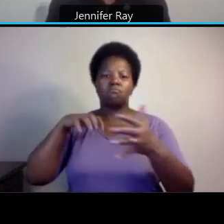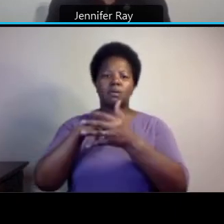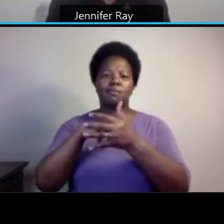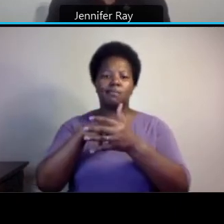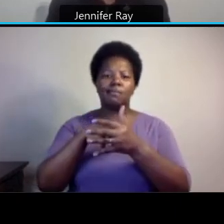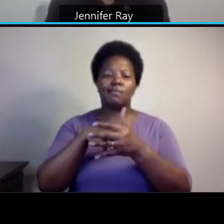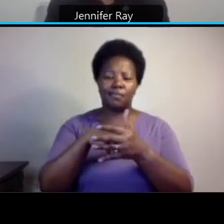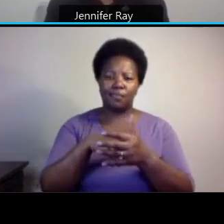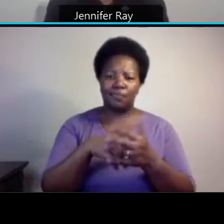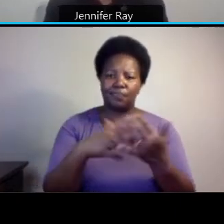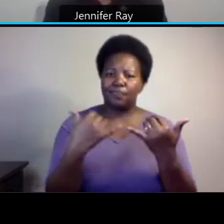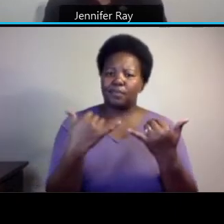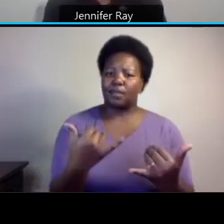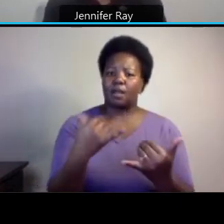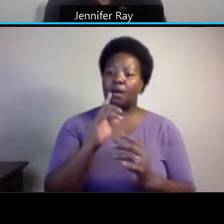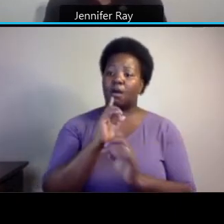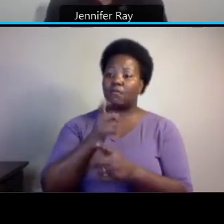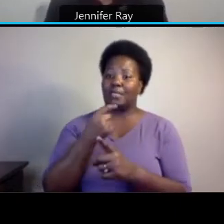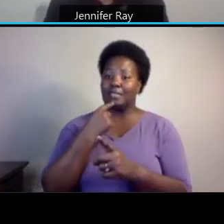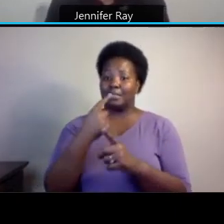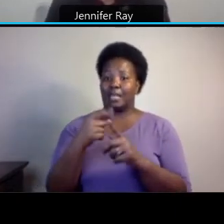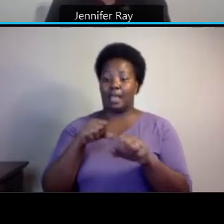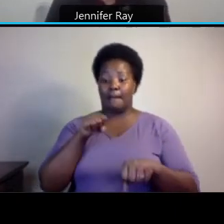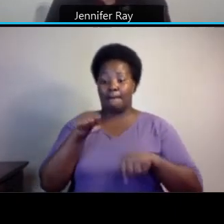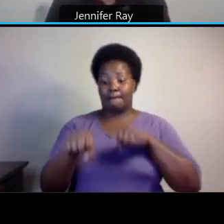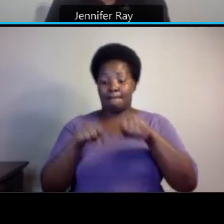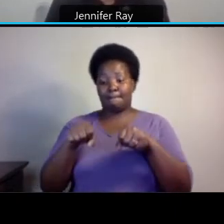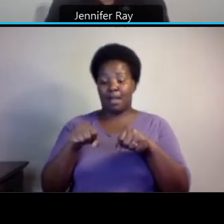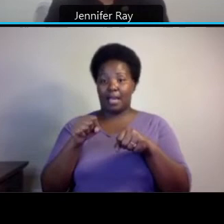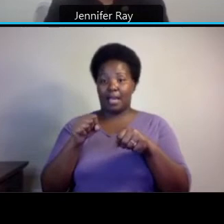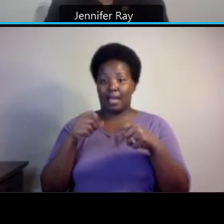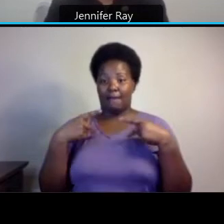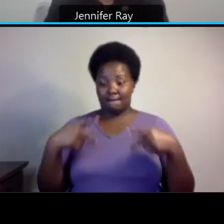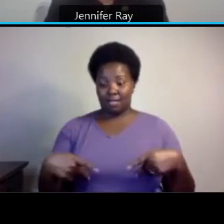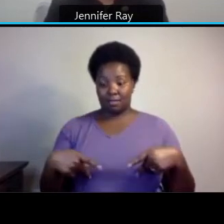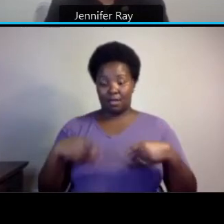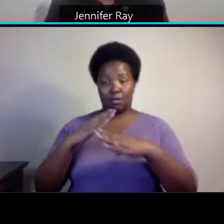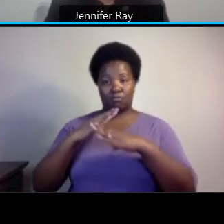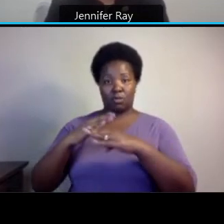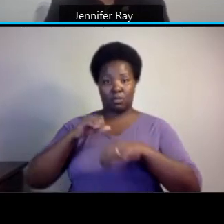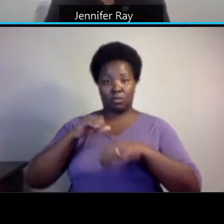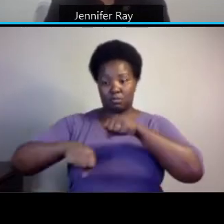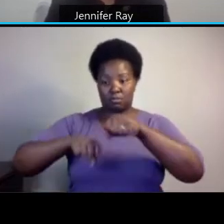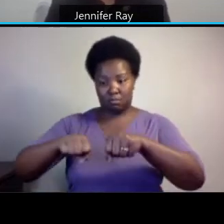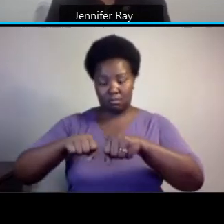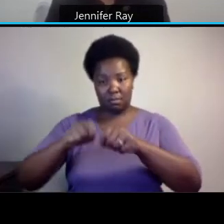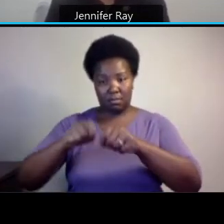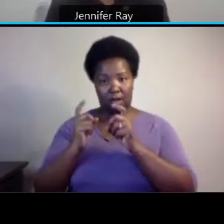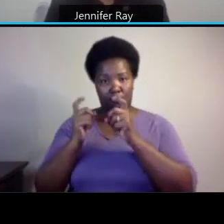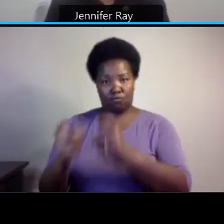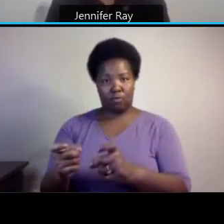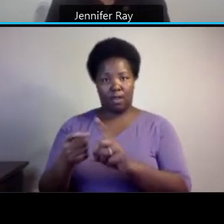physical protection of the bike lane is provided on florida up to eckington helping to slow turns